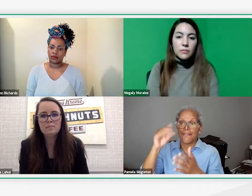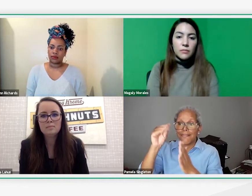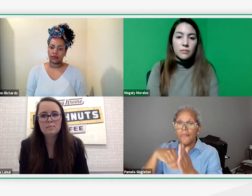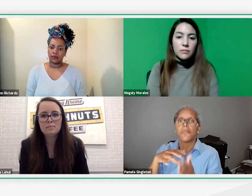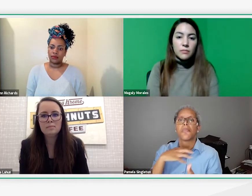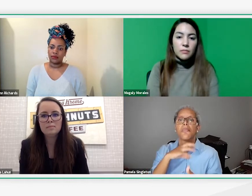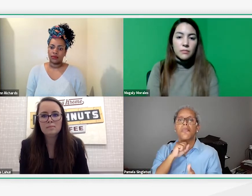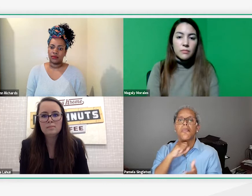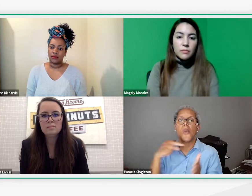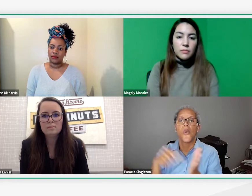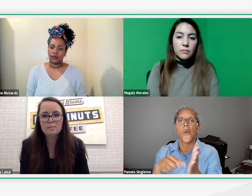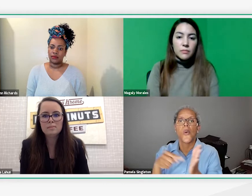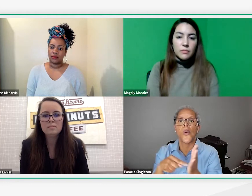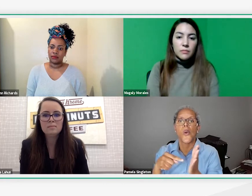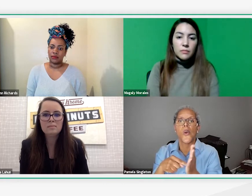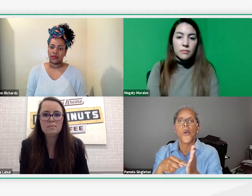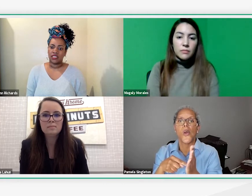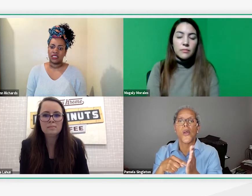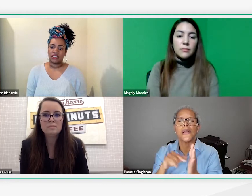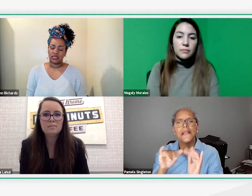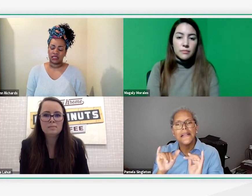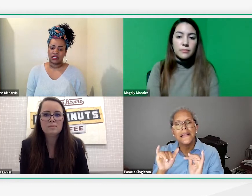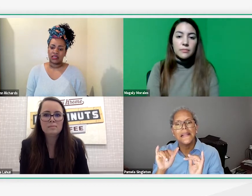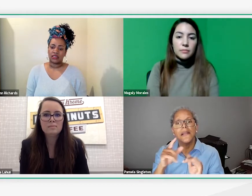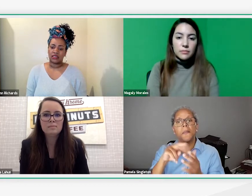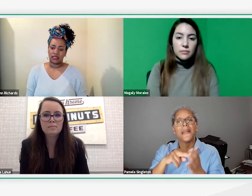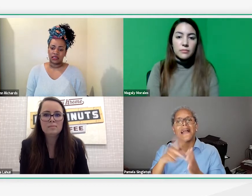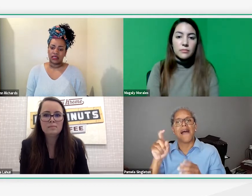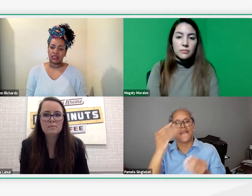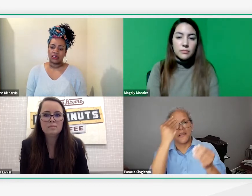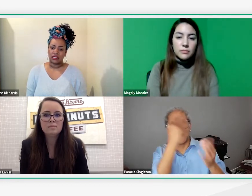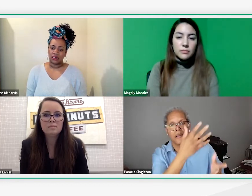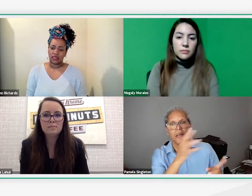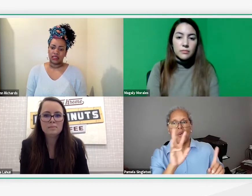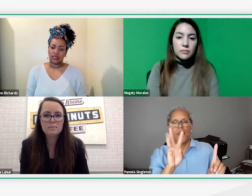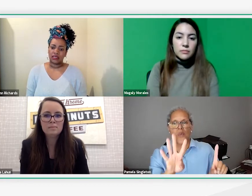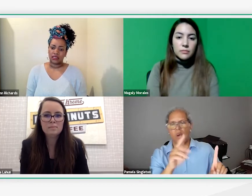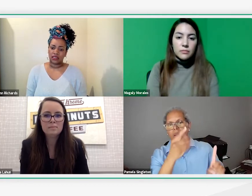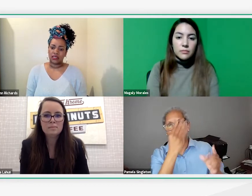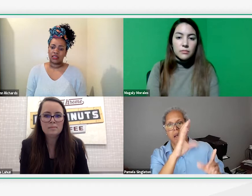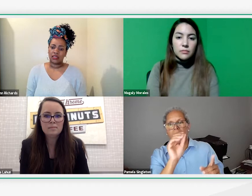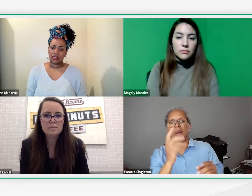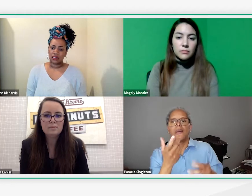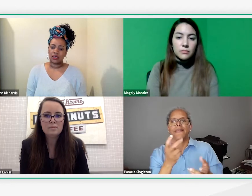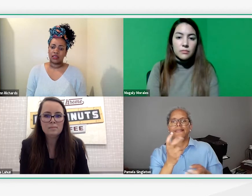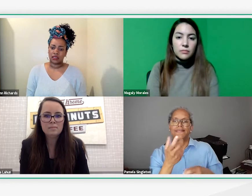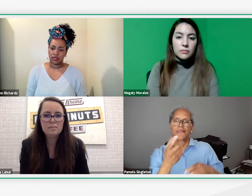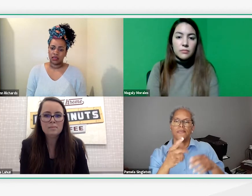and there are taxes that you haven't paid, it makes it so that you owe. So you need to